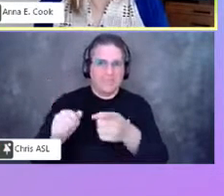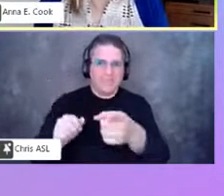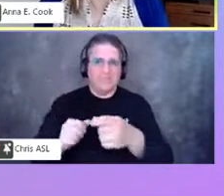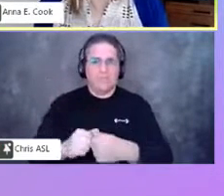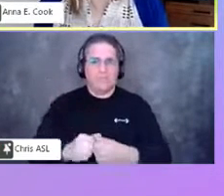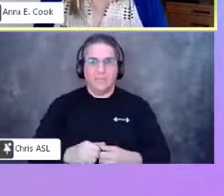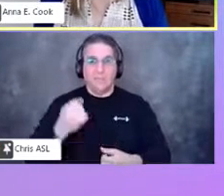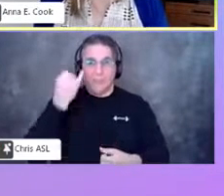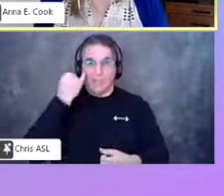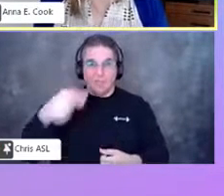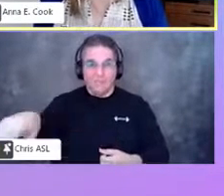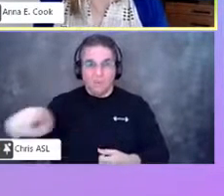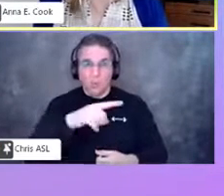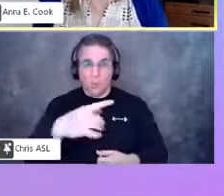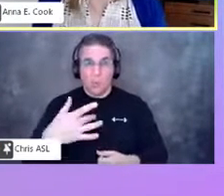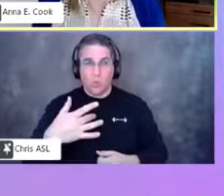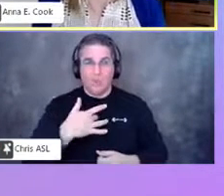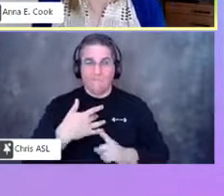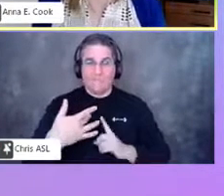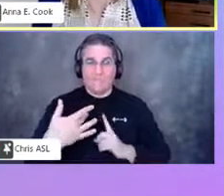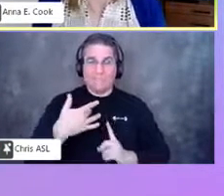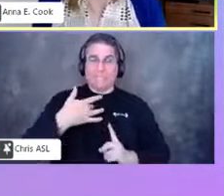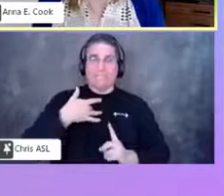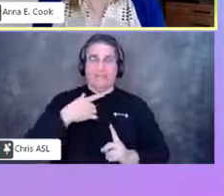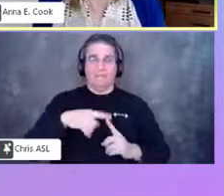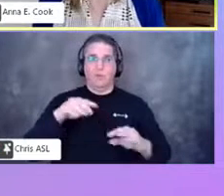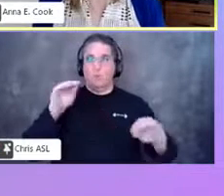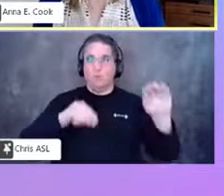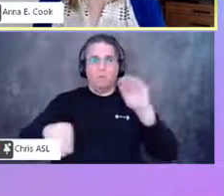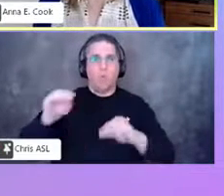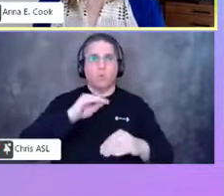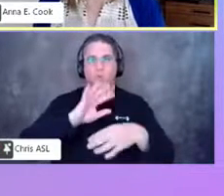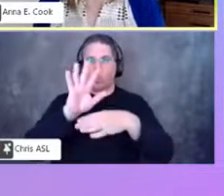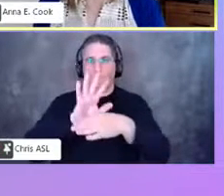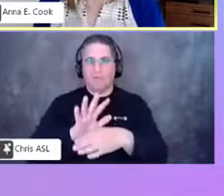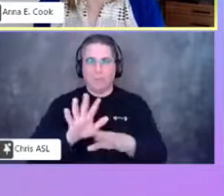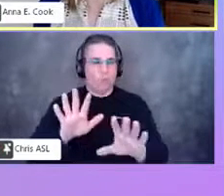have sensitivities to motion or anything to do with video please come back in six